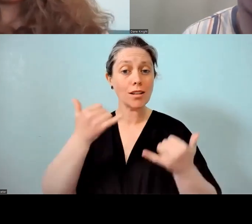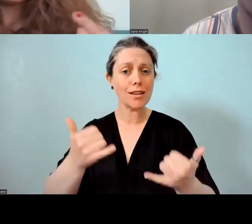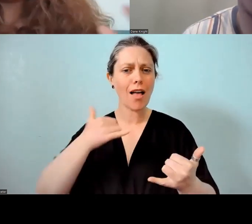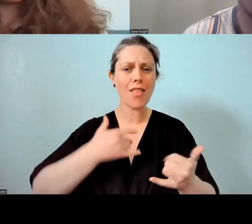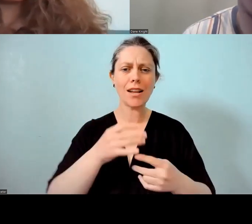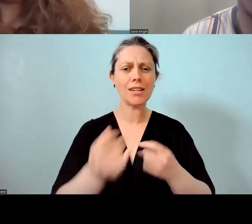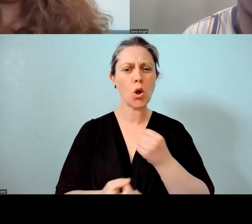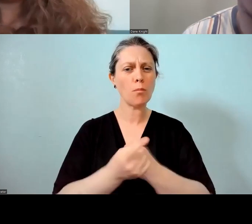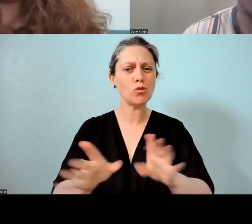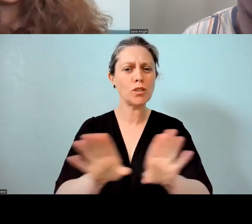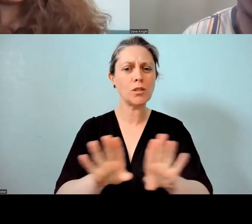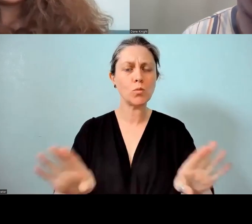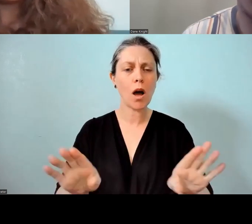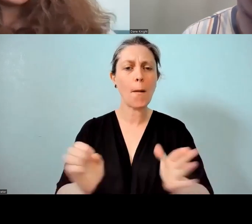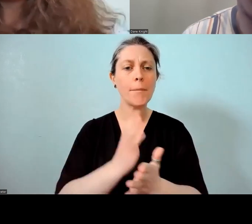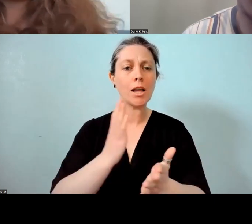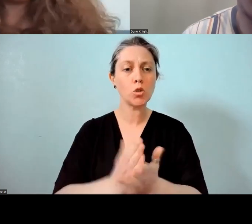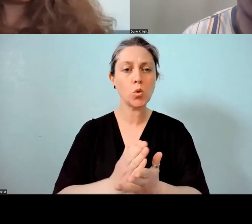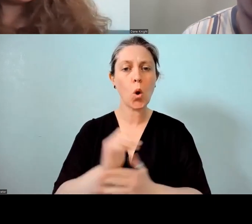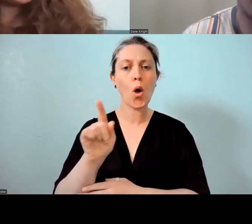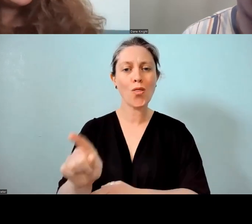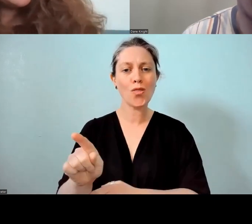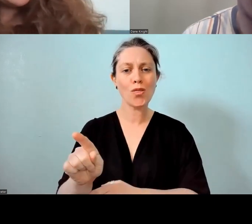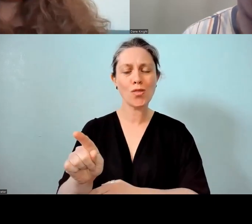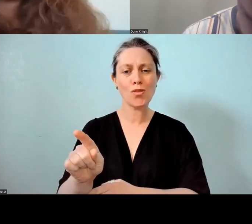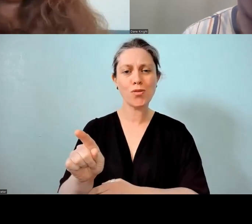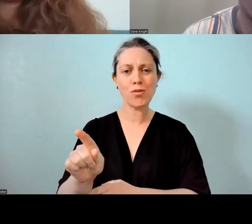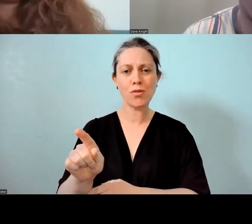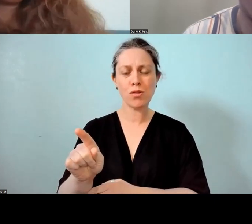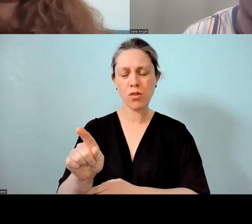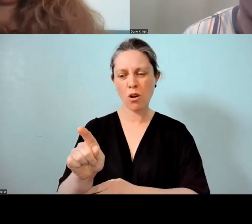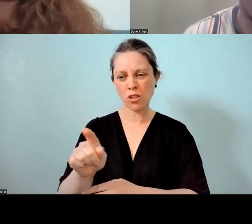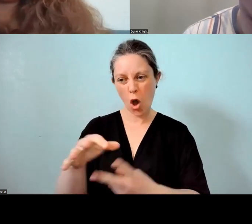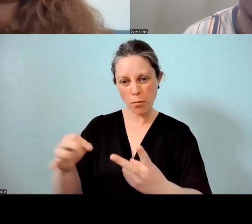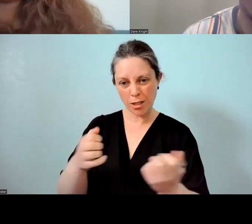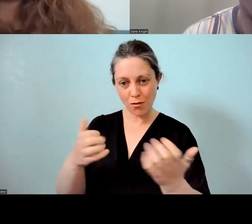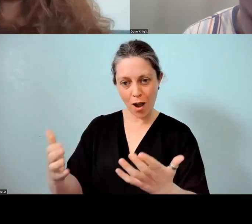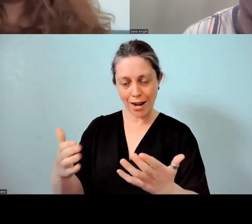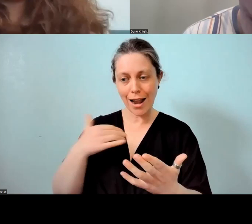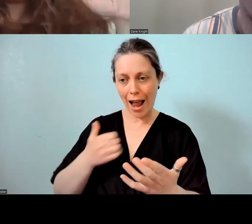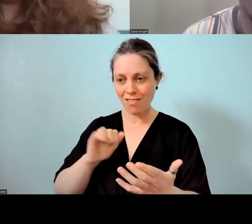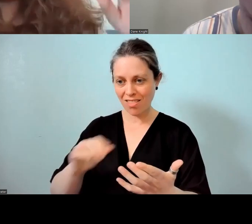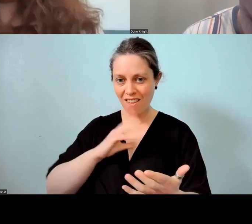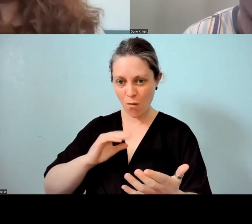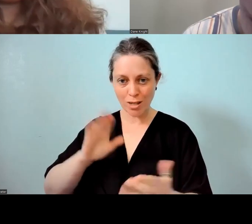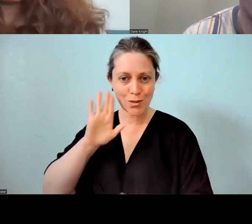to make those decisions and have their voice heard. So you're right, depending on the disability of the child, you've gotta think about, you know,